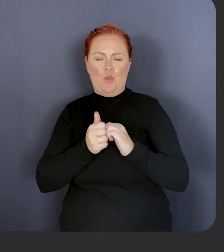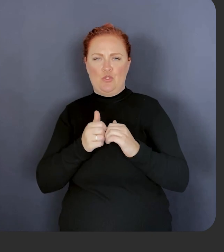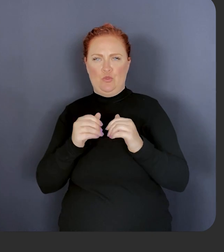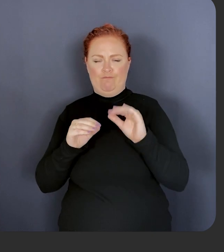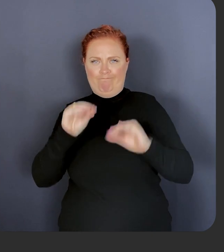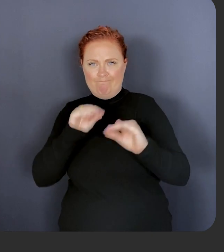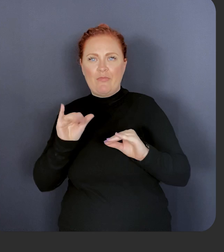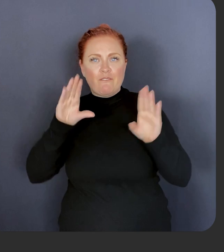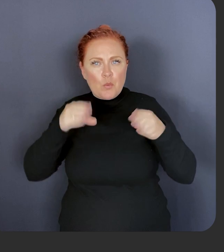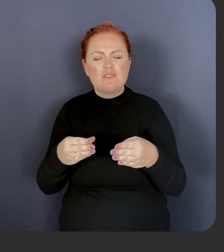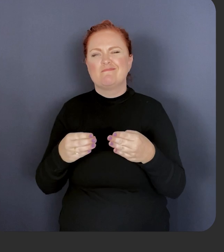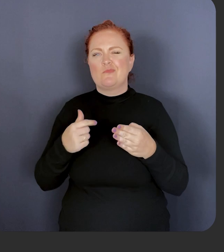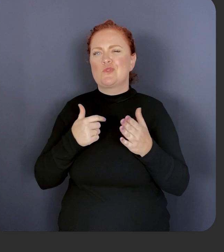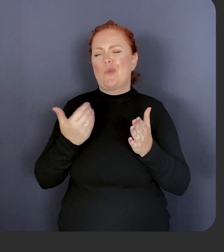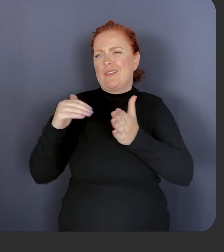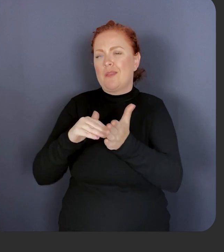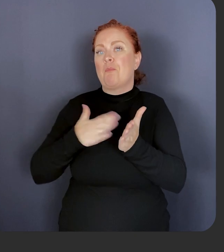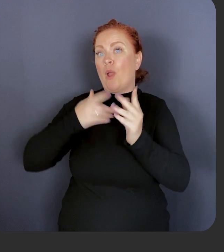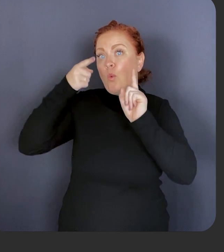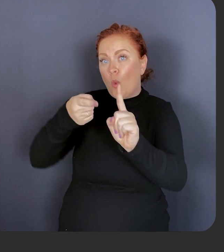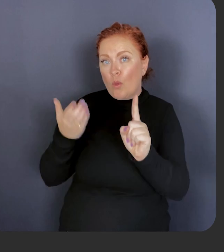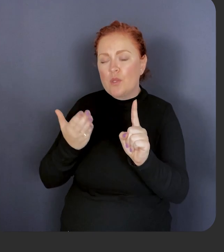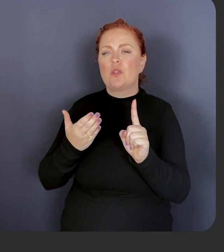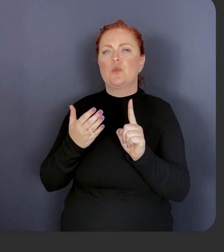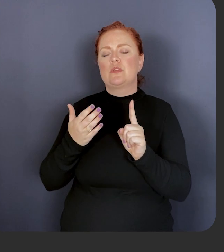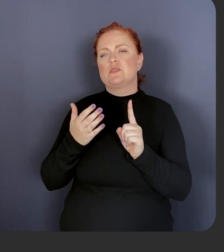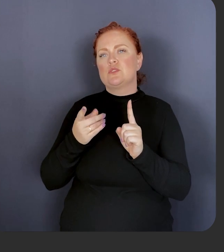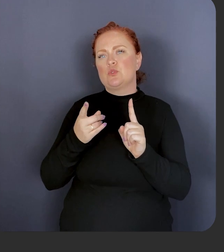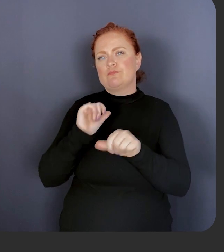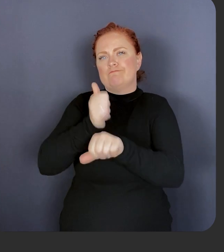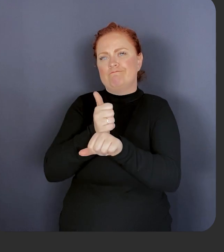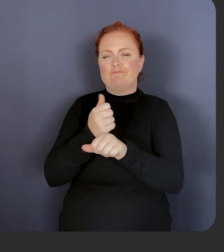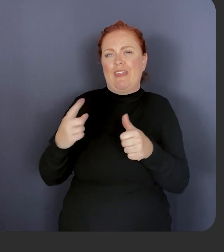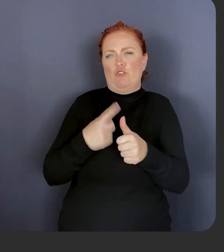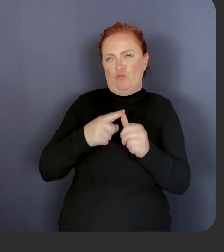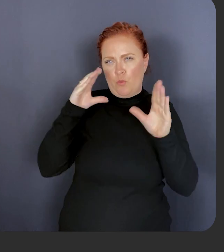I was just making sure that the focus was where I wanted.